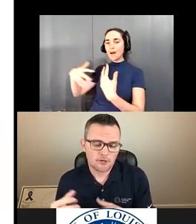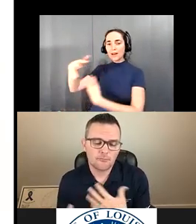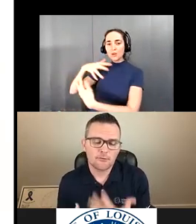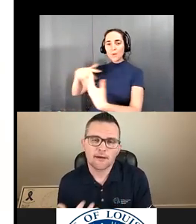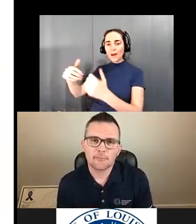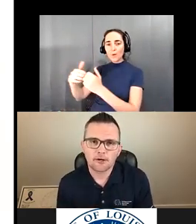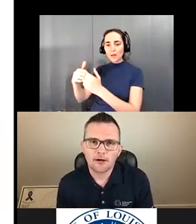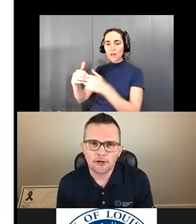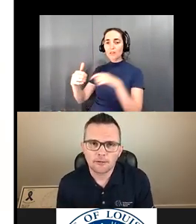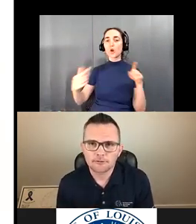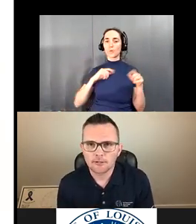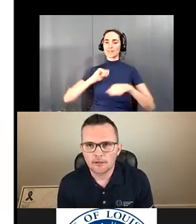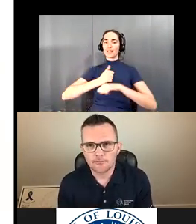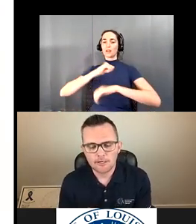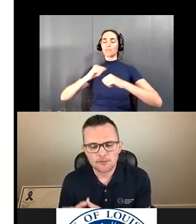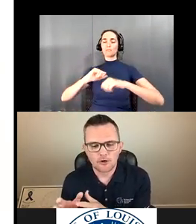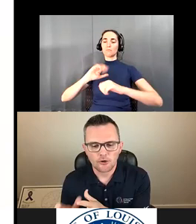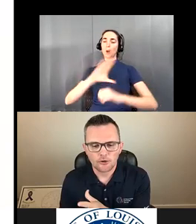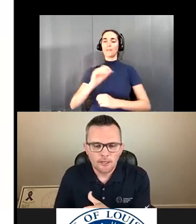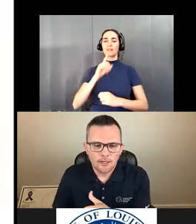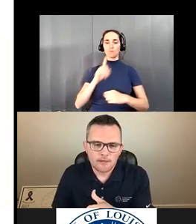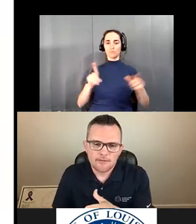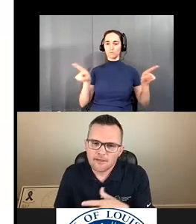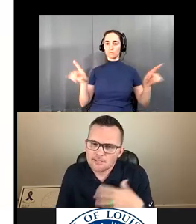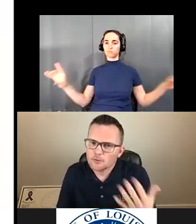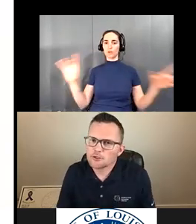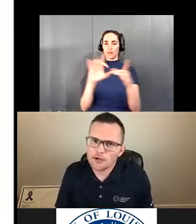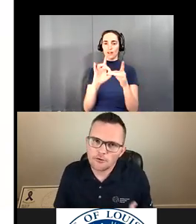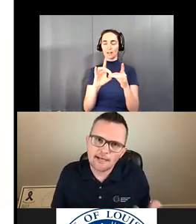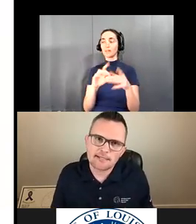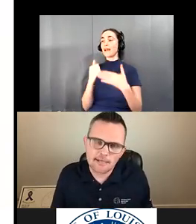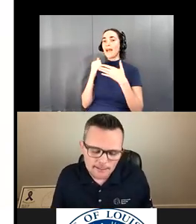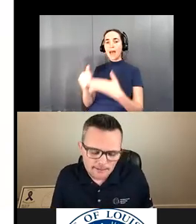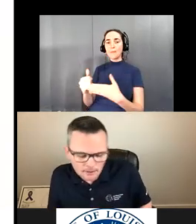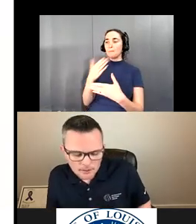help them have better outcomes. These are the things that we try and on that side.